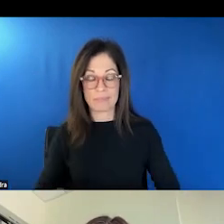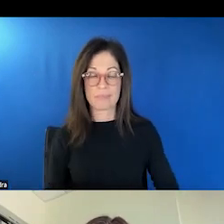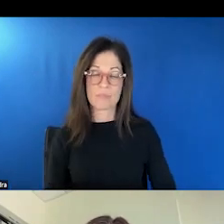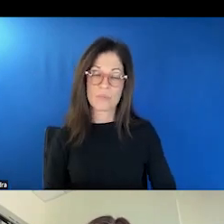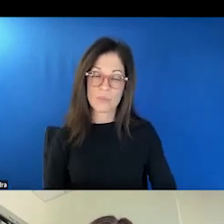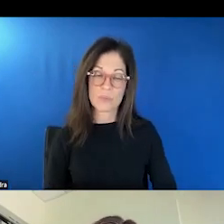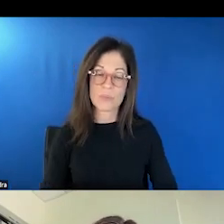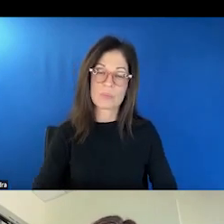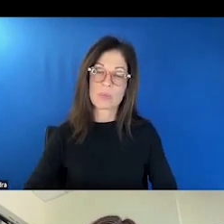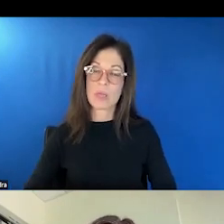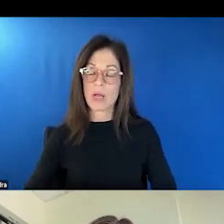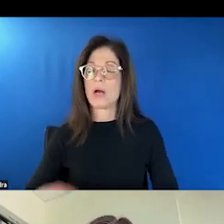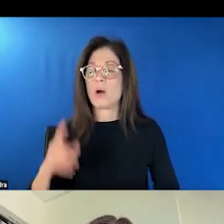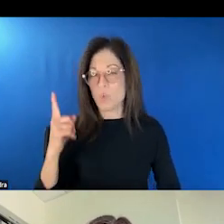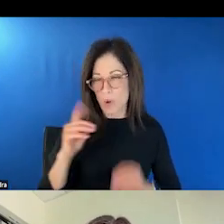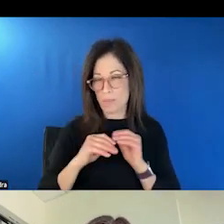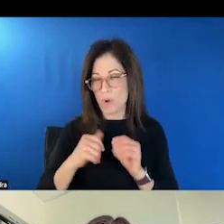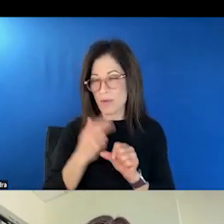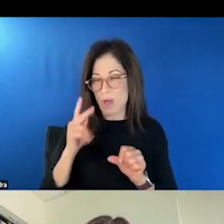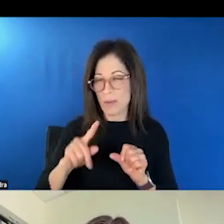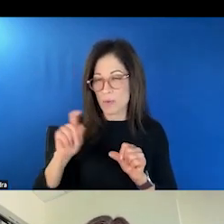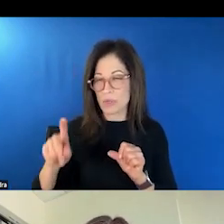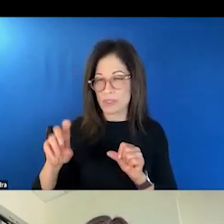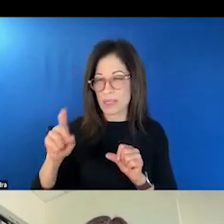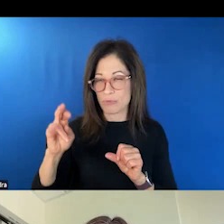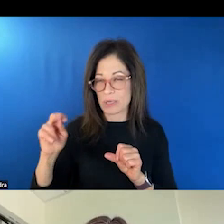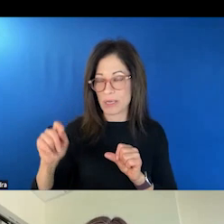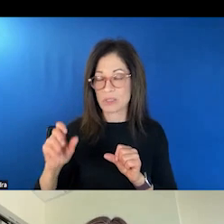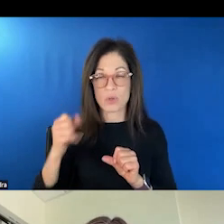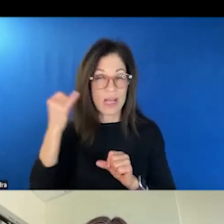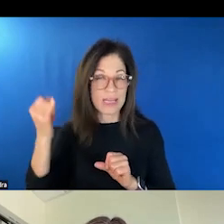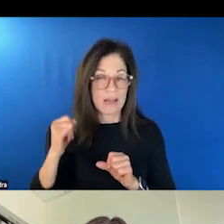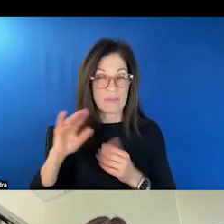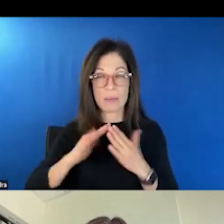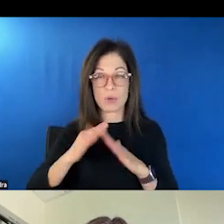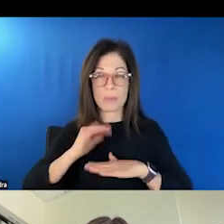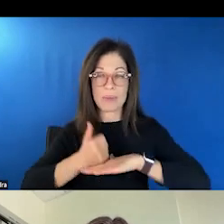SO THE IDEA OF THE COMMUNITY BASED TEAMS MAKE SENSE IF YOU